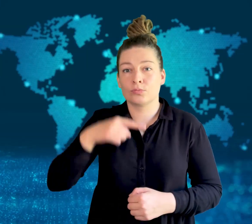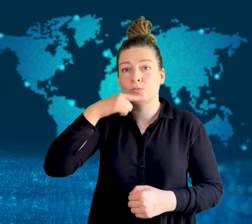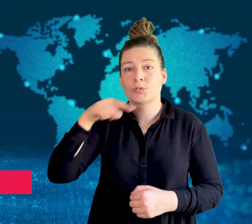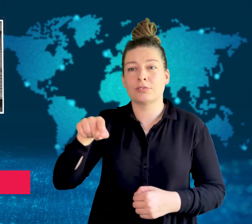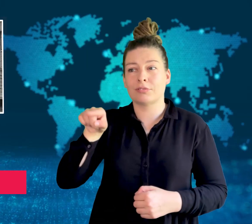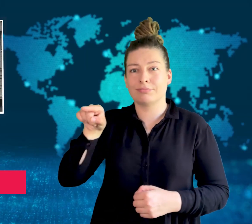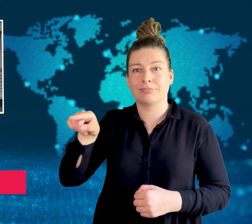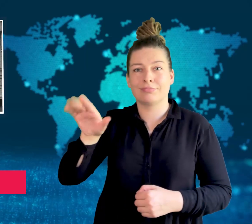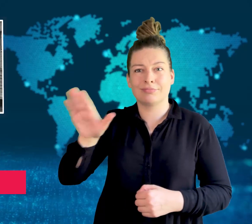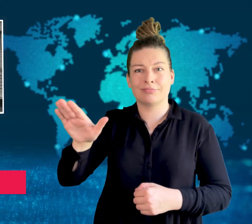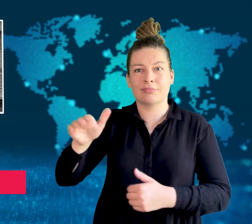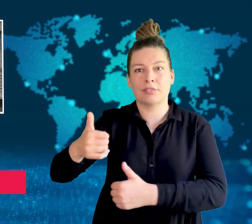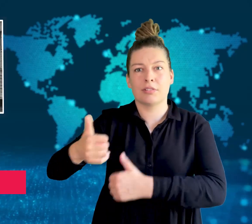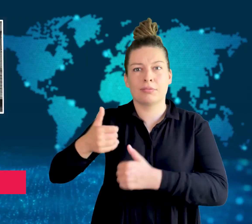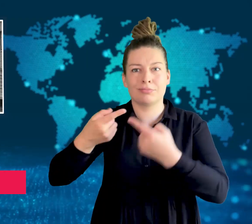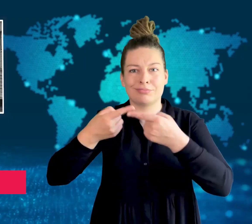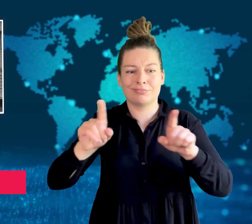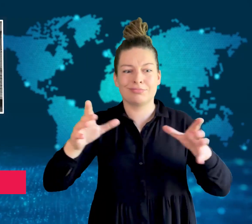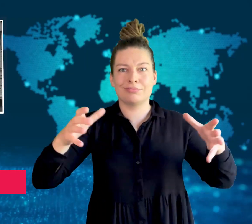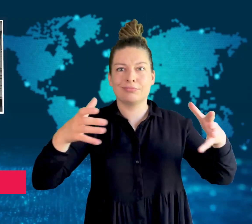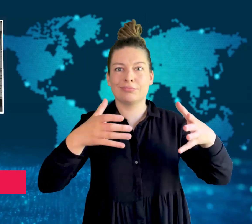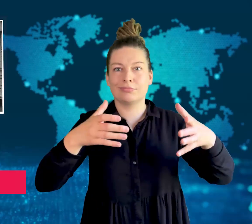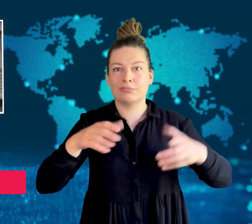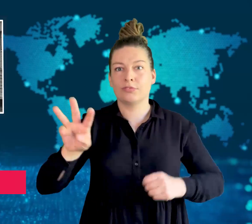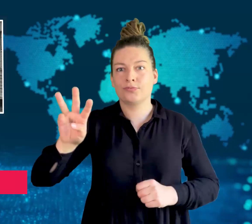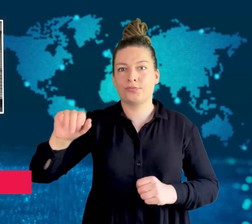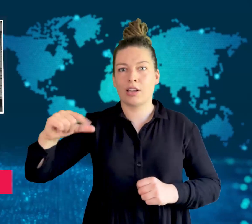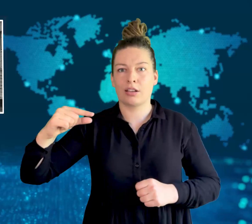[MONIKA]: A mutiny by Wagner troops against Russian President Vladimir Putin has ended.